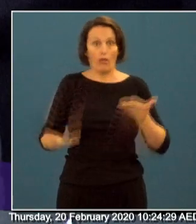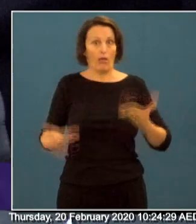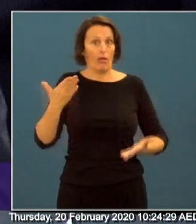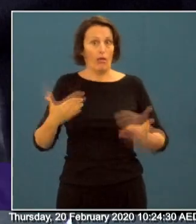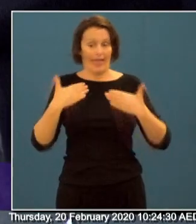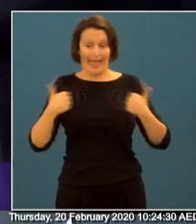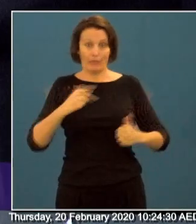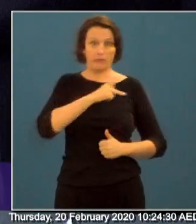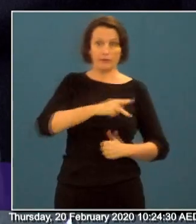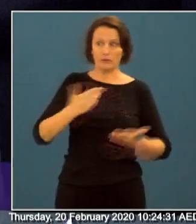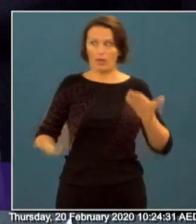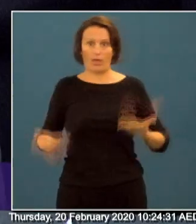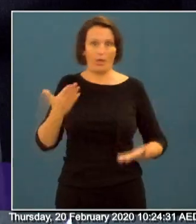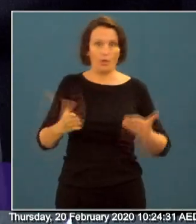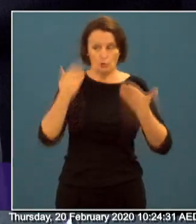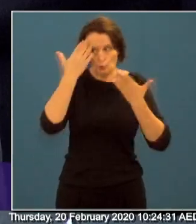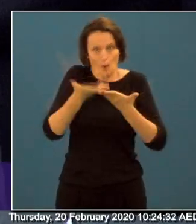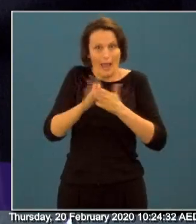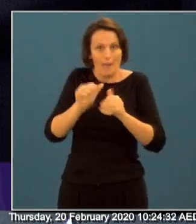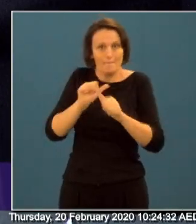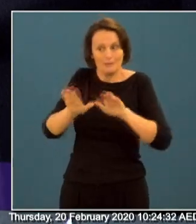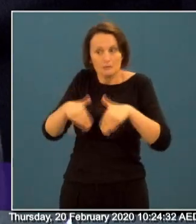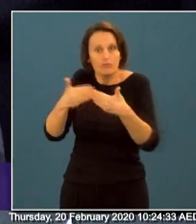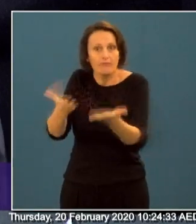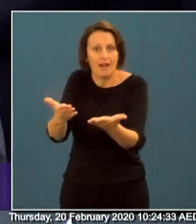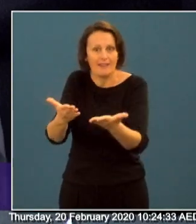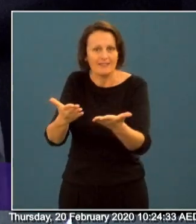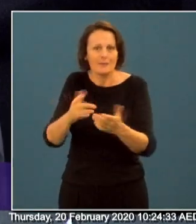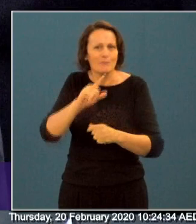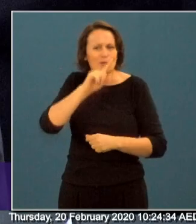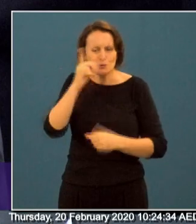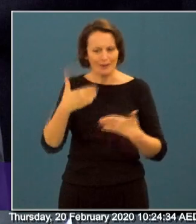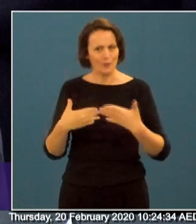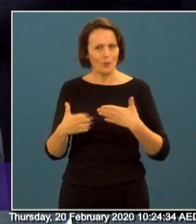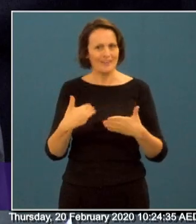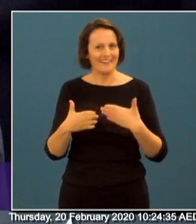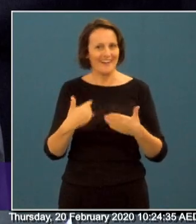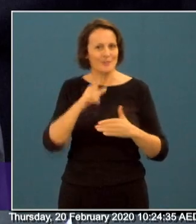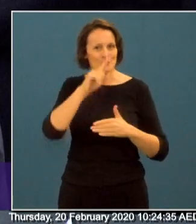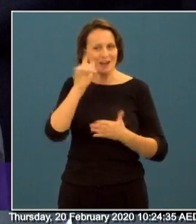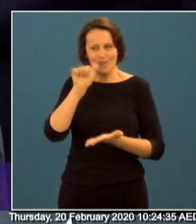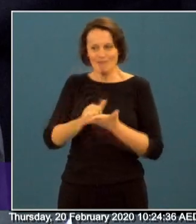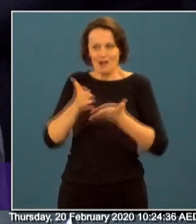construct a program of care or finance or anything that computes in the long run.